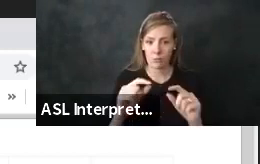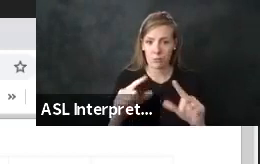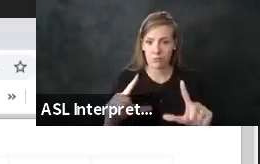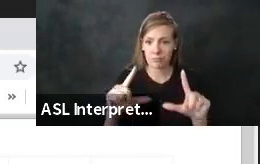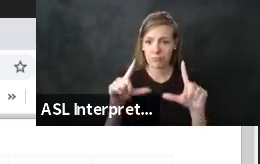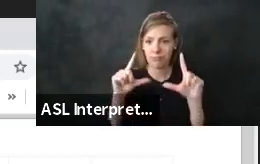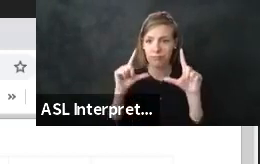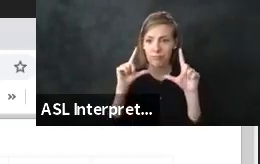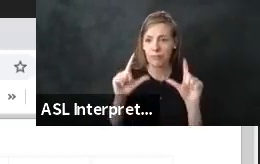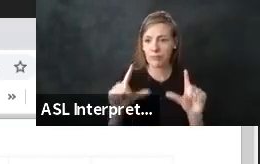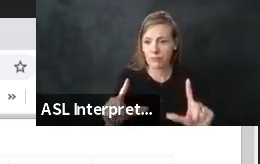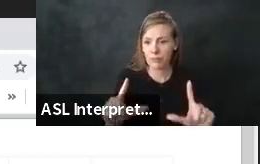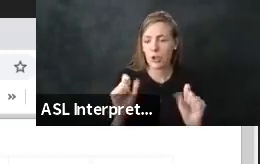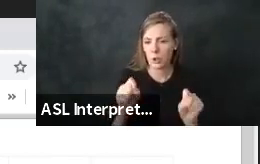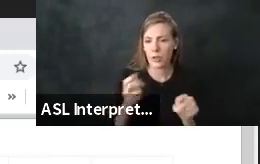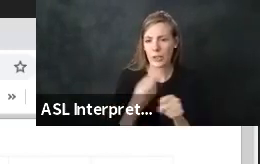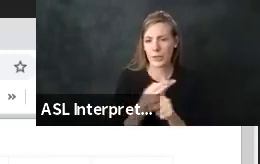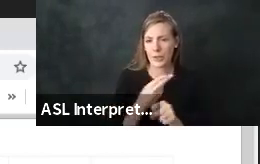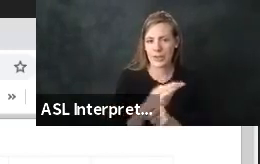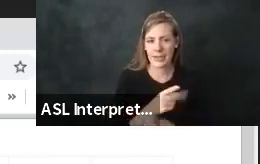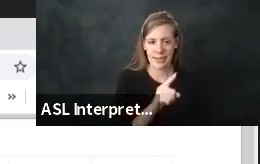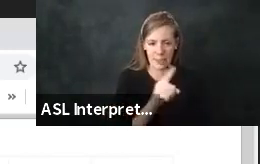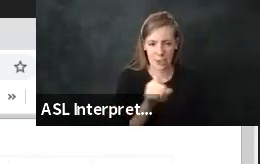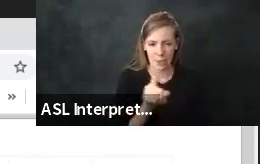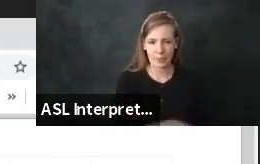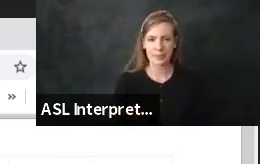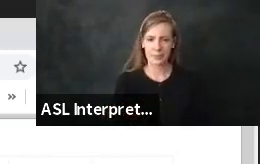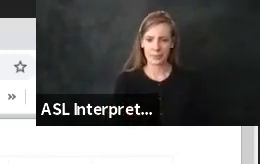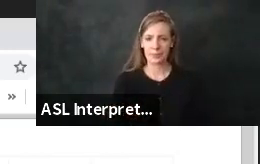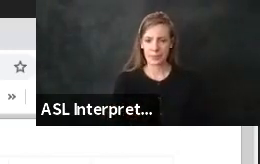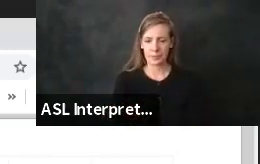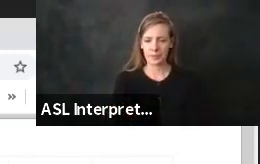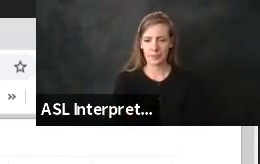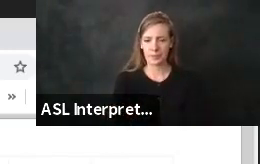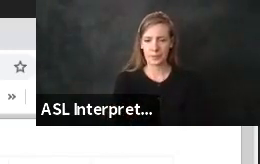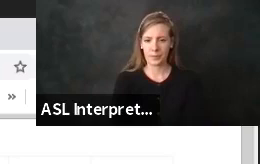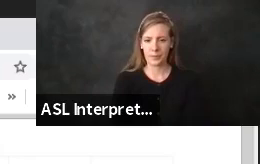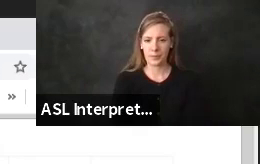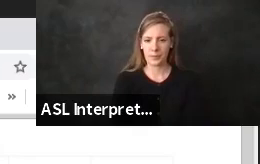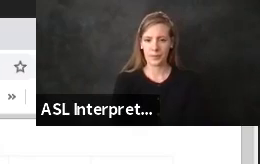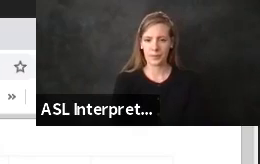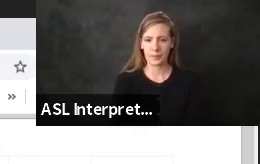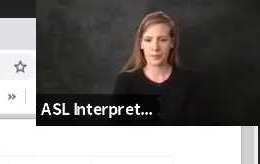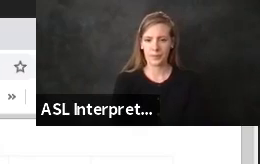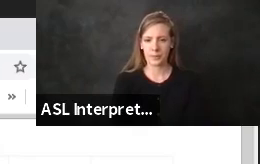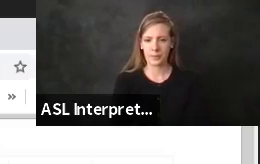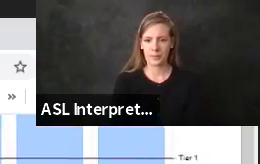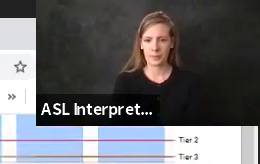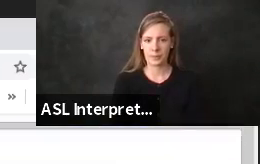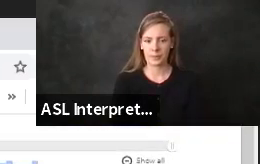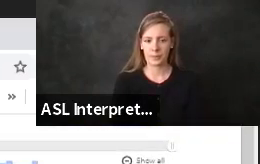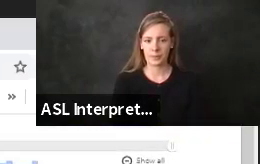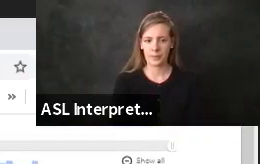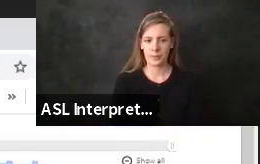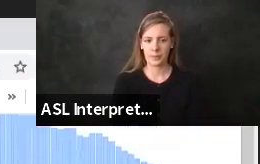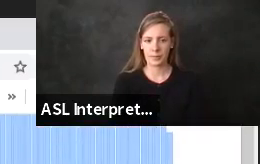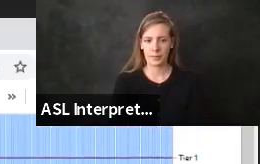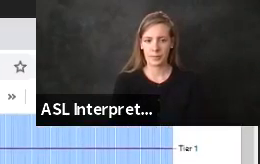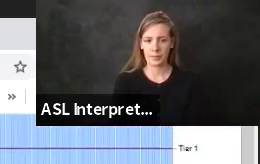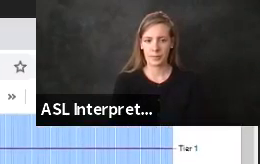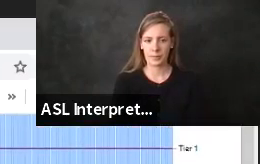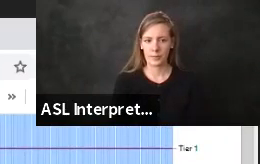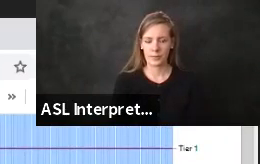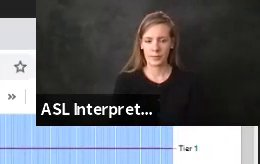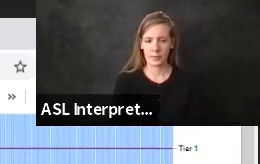you can use this slider and look more closely at any section of data testing.